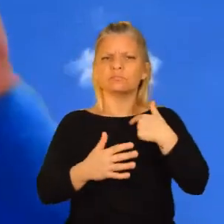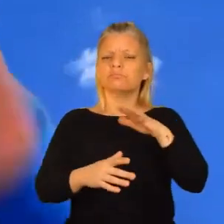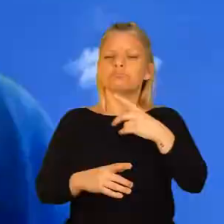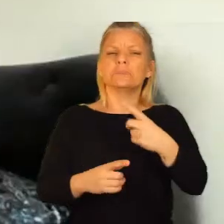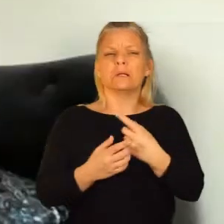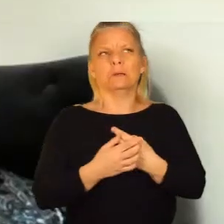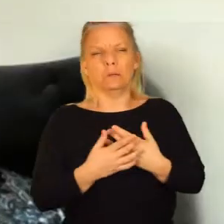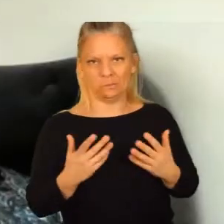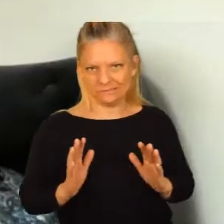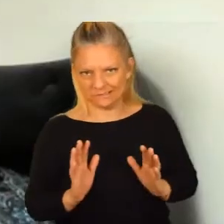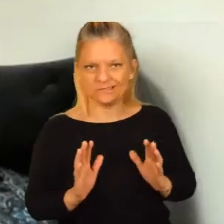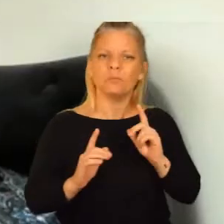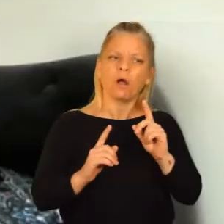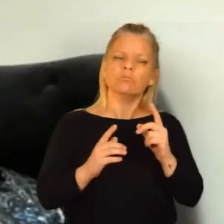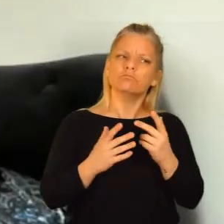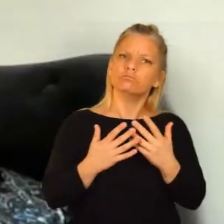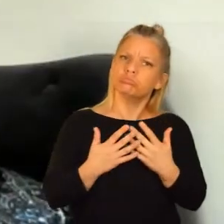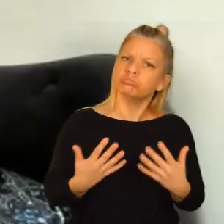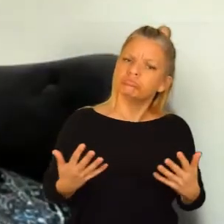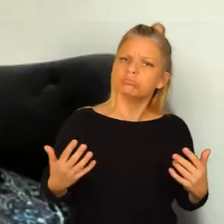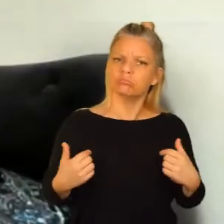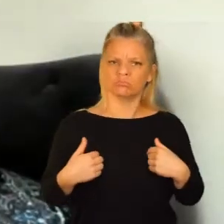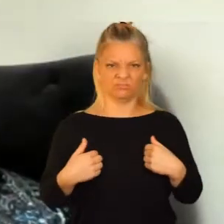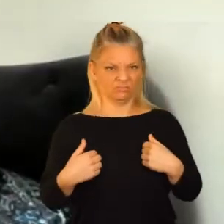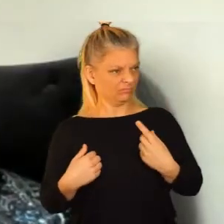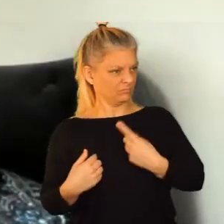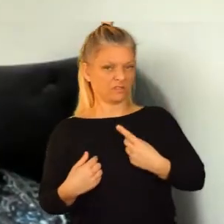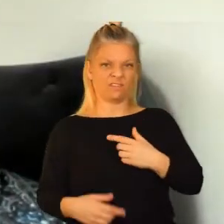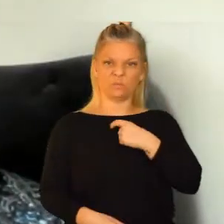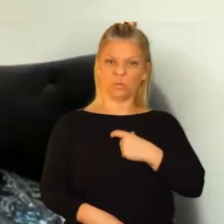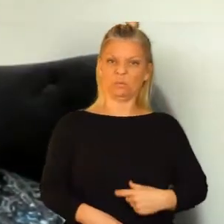Hugely and I think when I entered the peer support groups and hearing voices groups